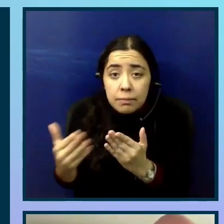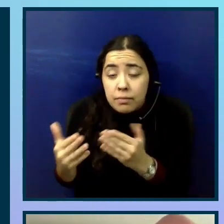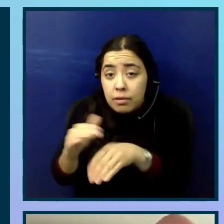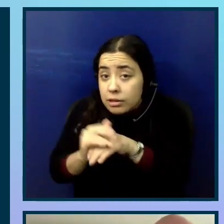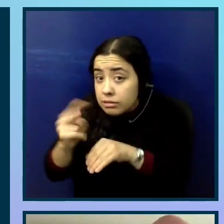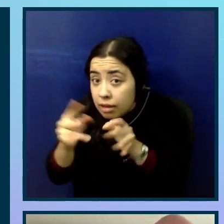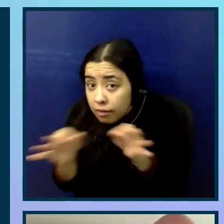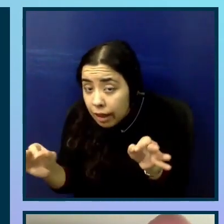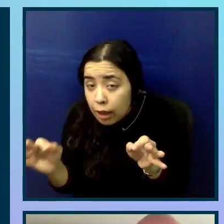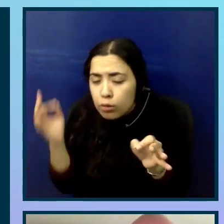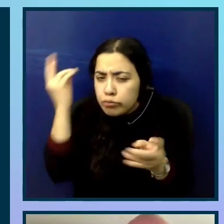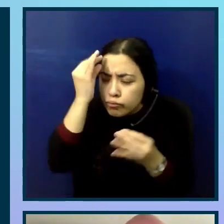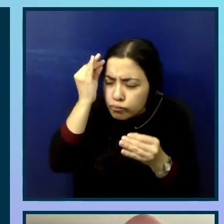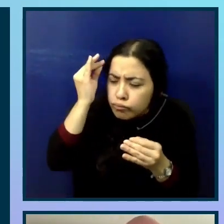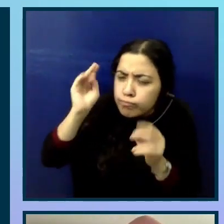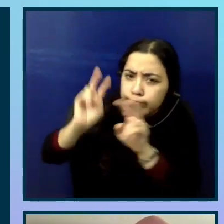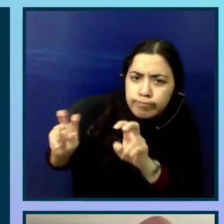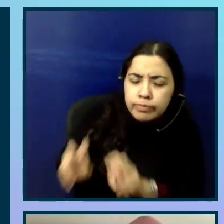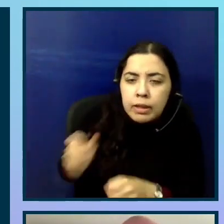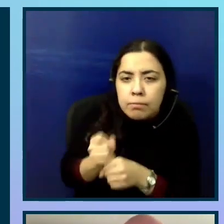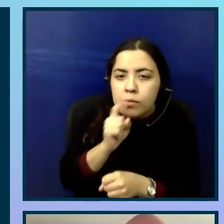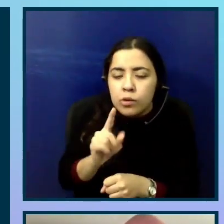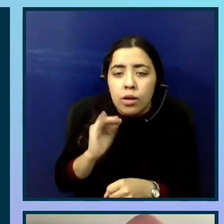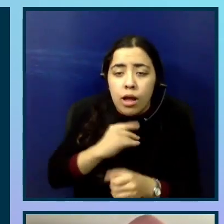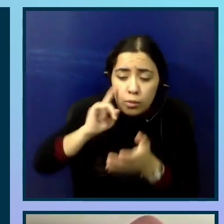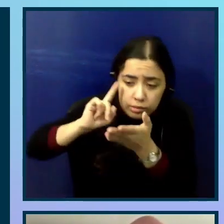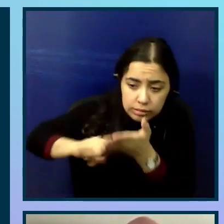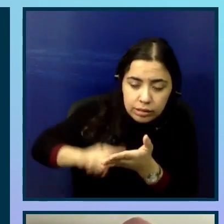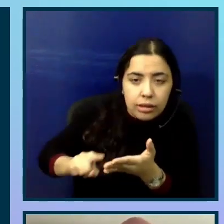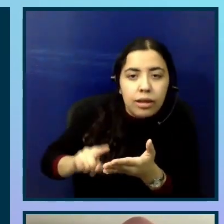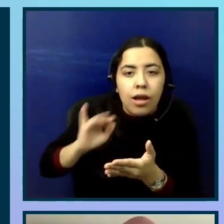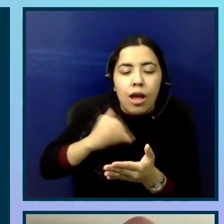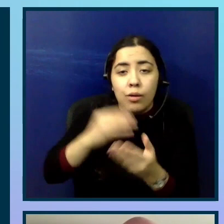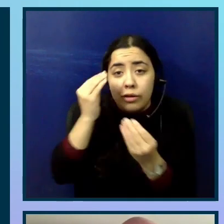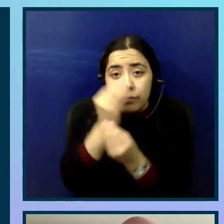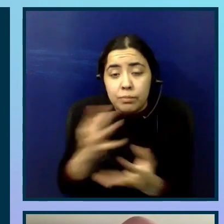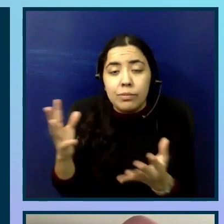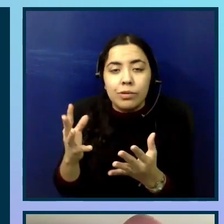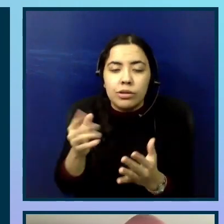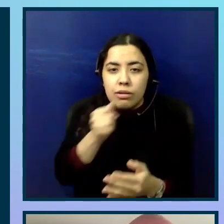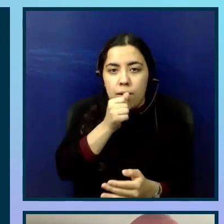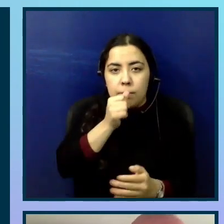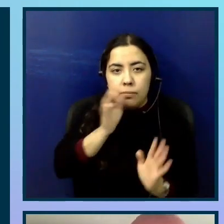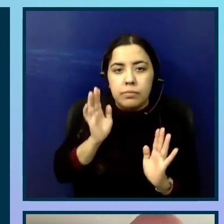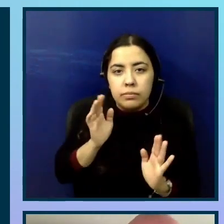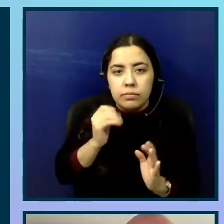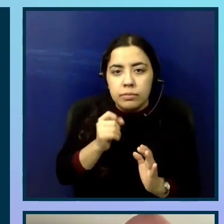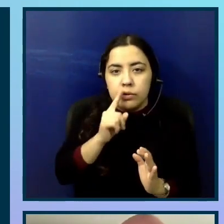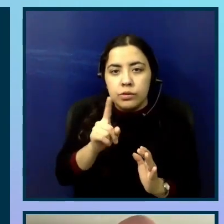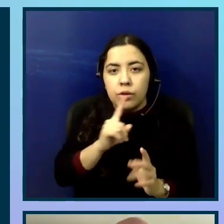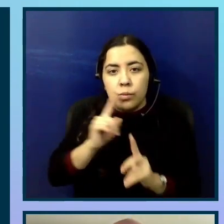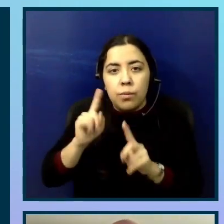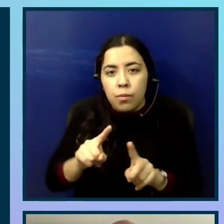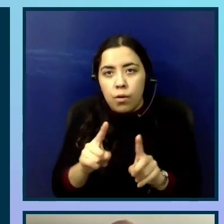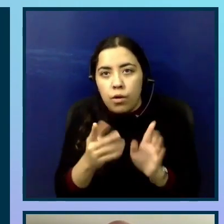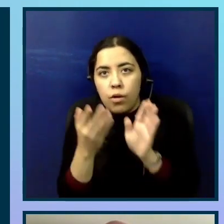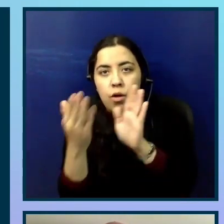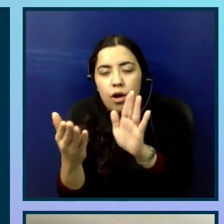We made sure that within readability study that we anonymized the data. We made sure that we present reporting that is aggregated,